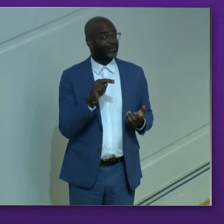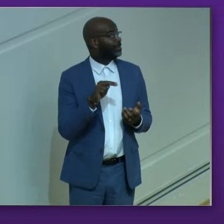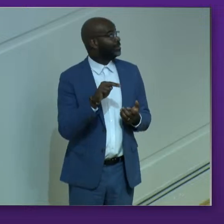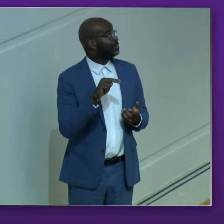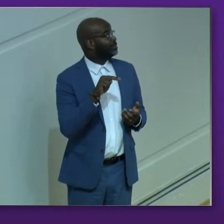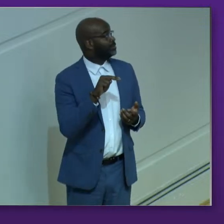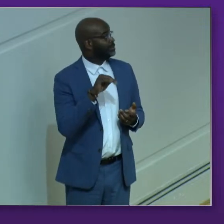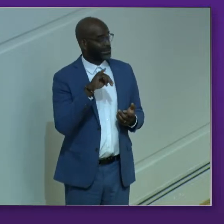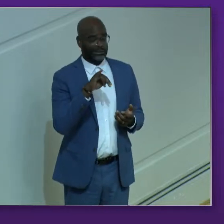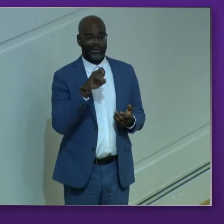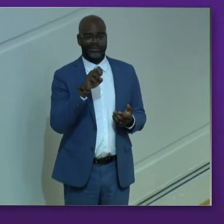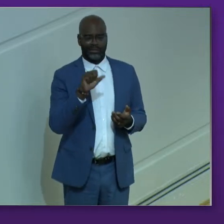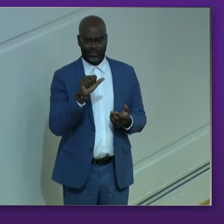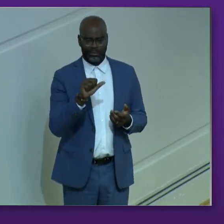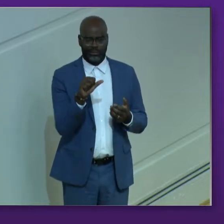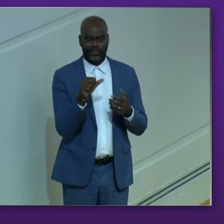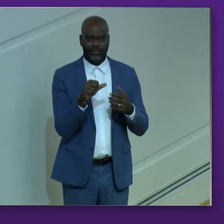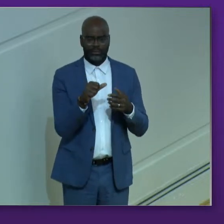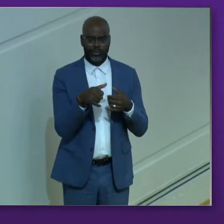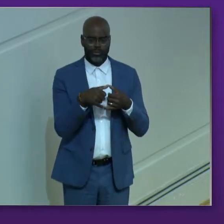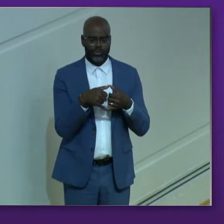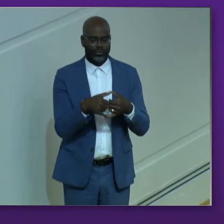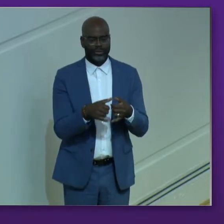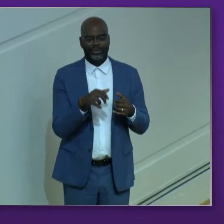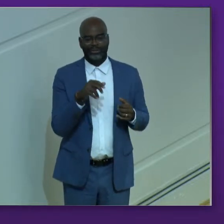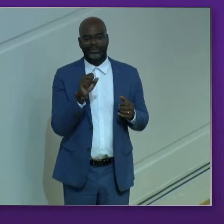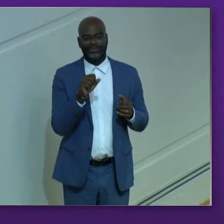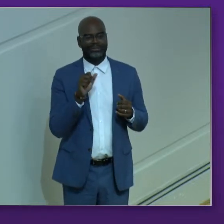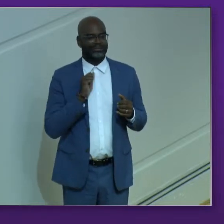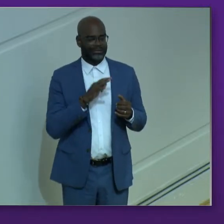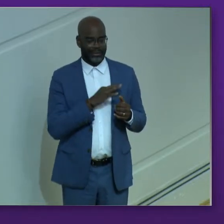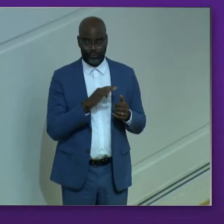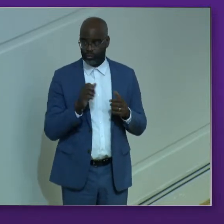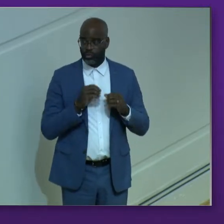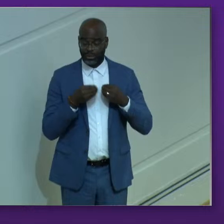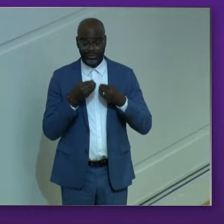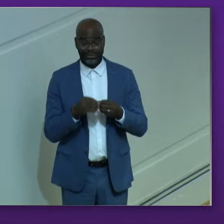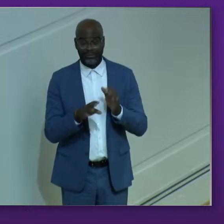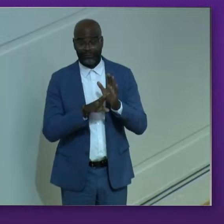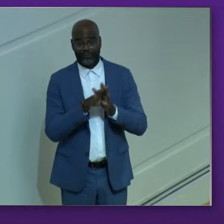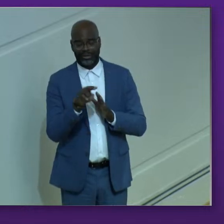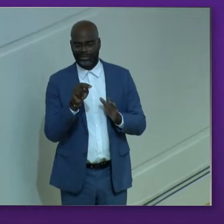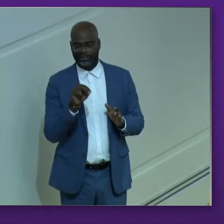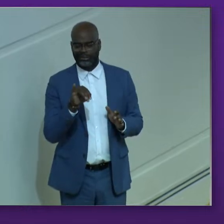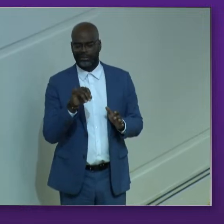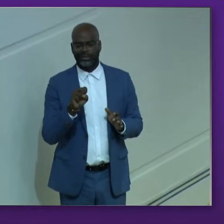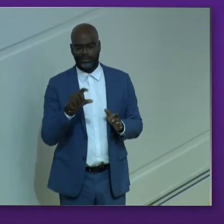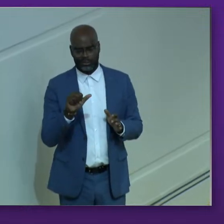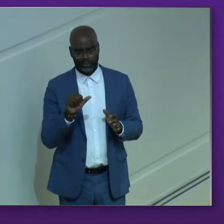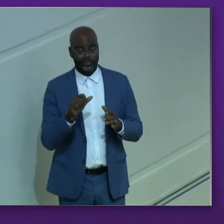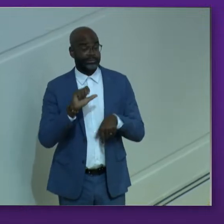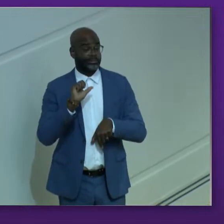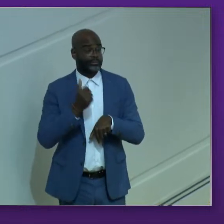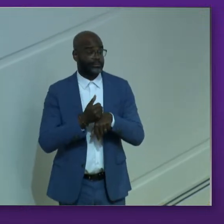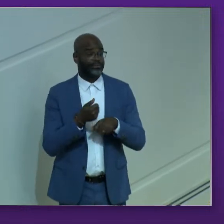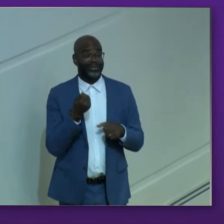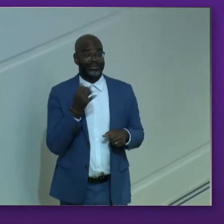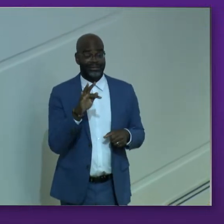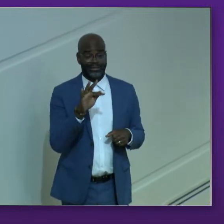NOW HAVE THE